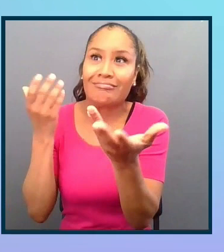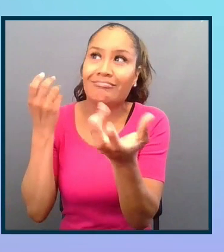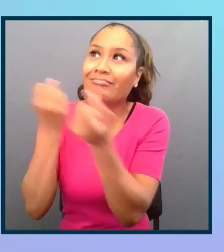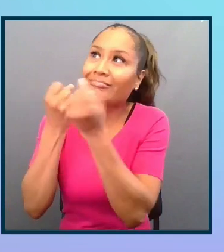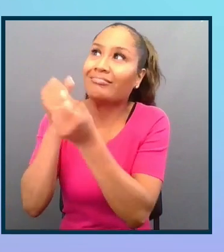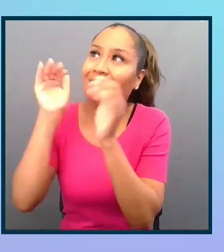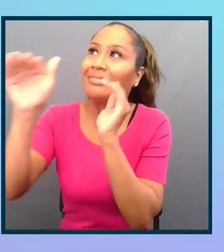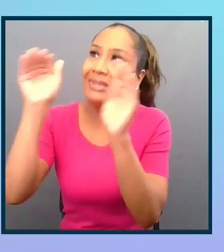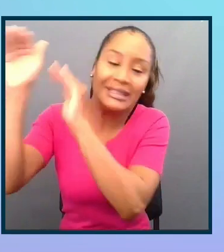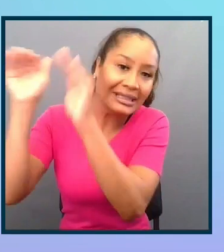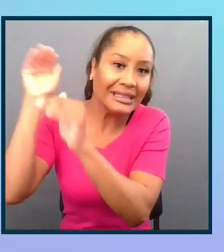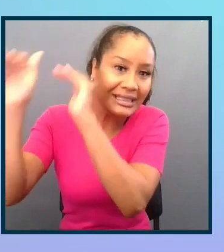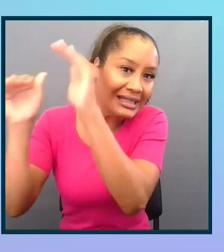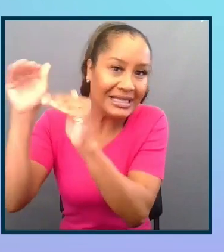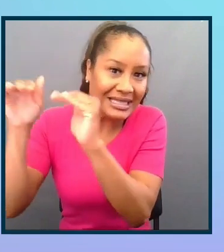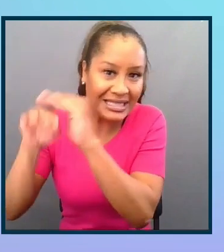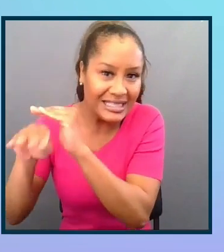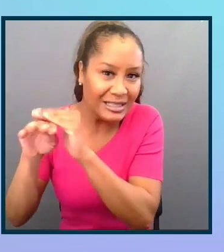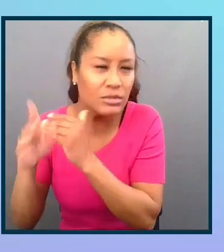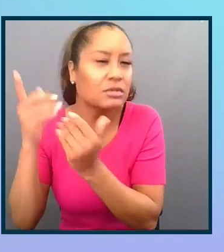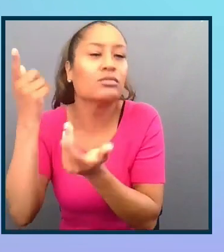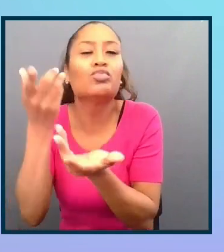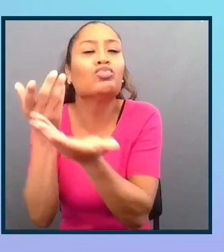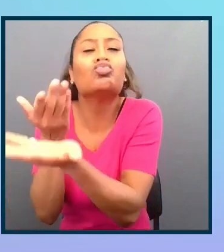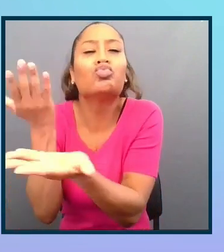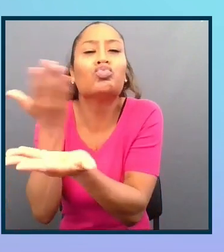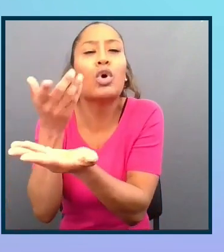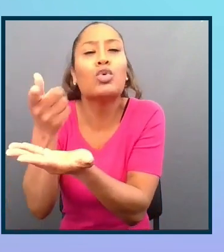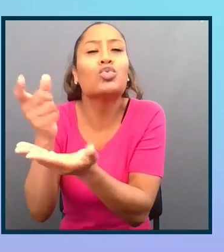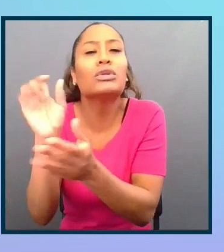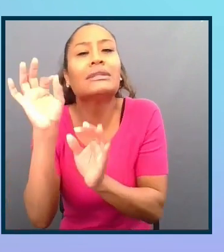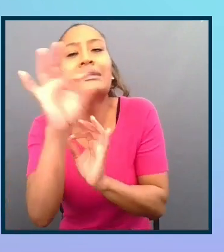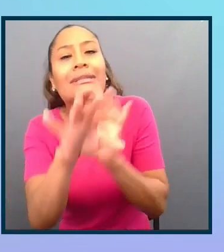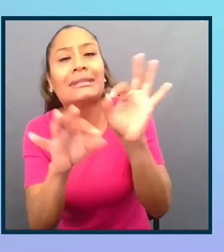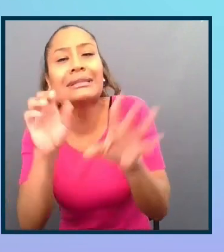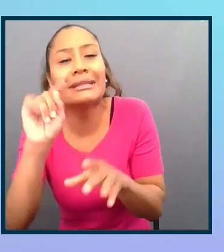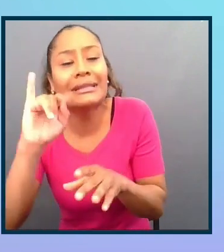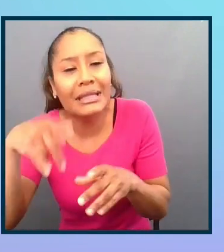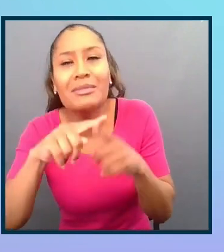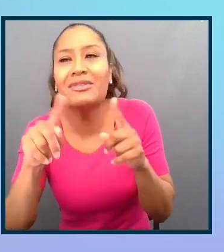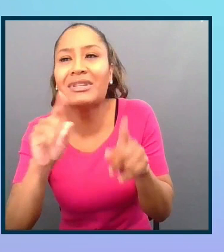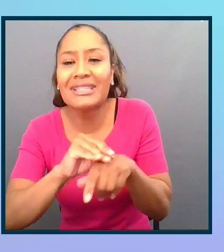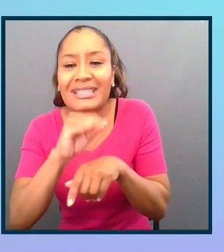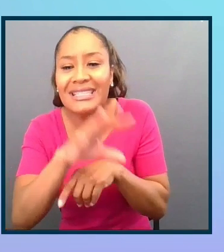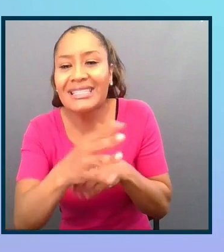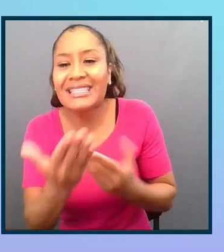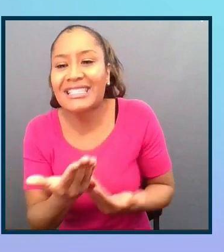Do you have an, any other tips or suggestions, resources for people who are managing the burnout?